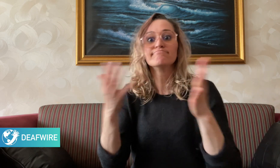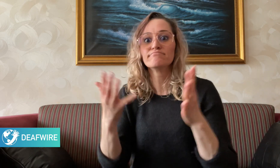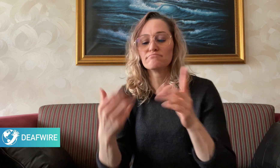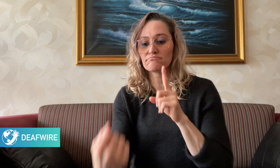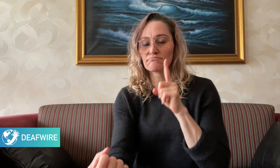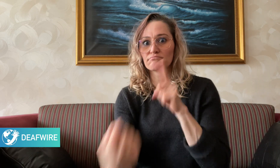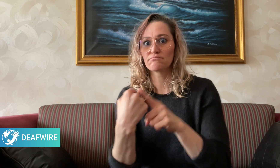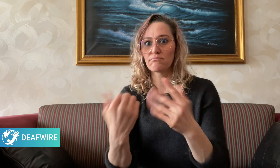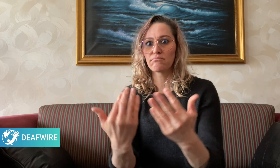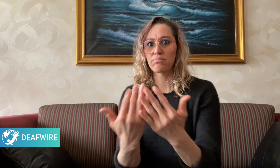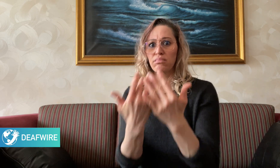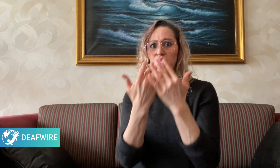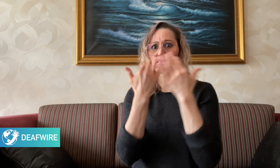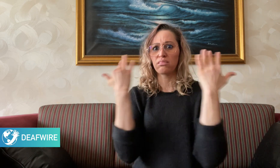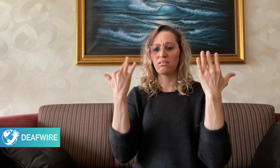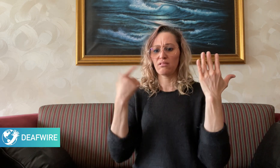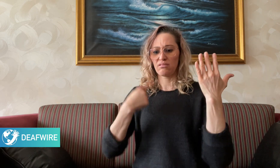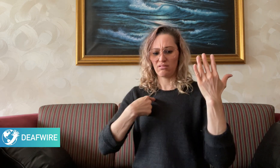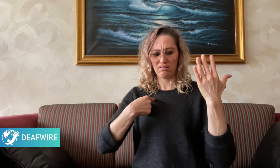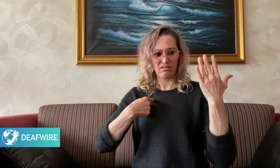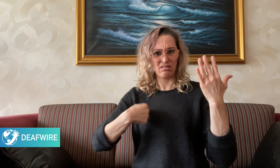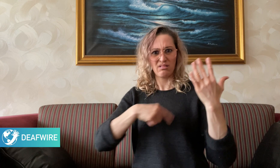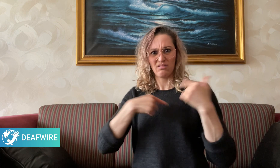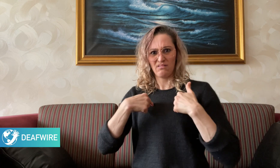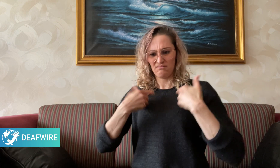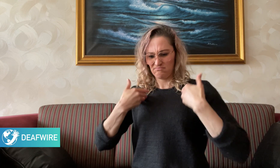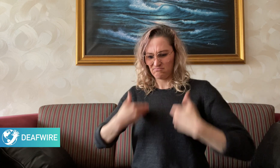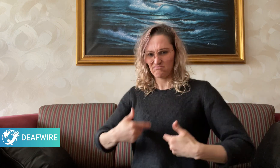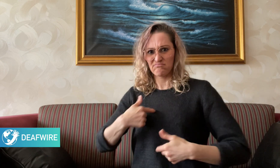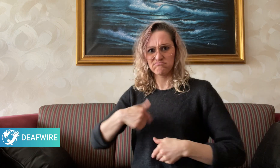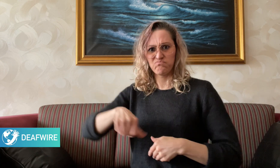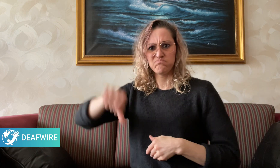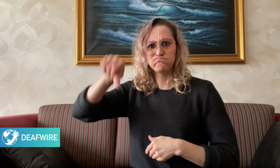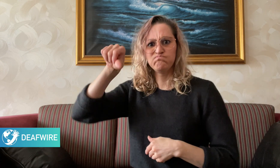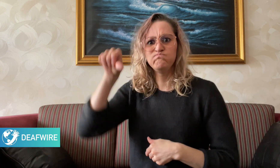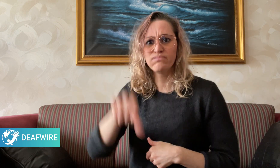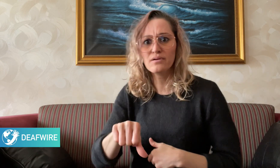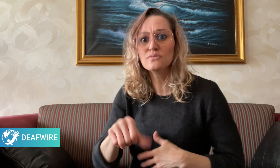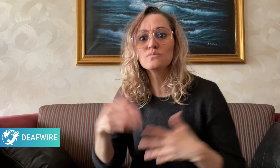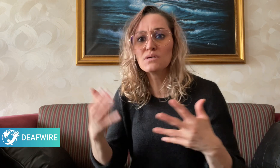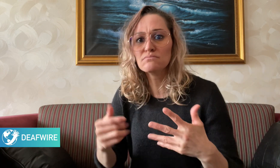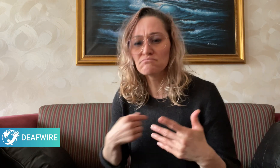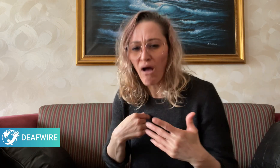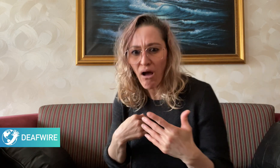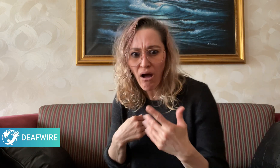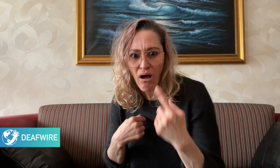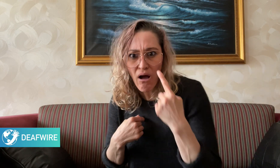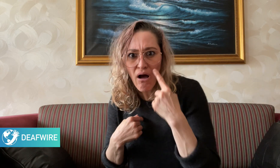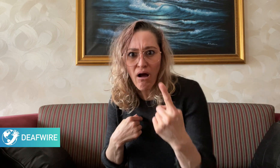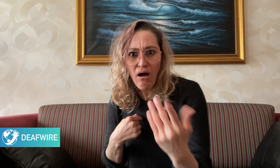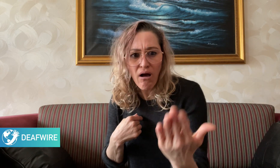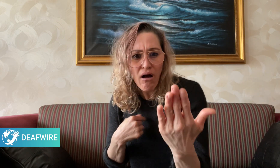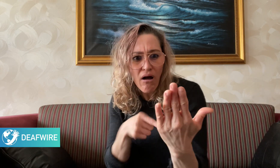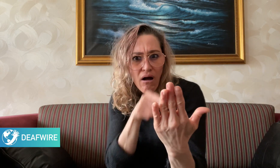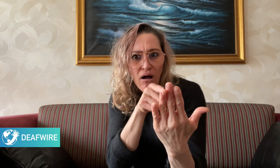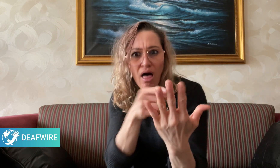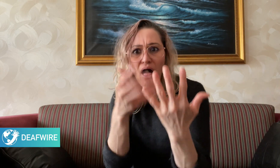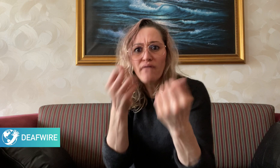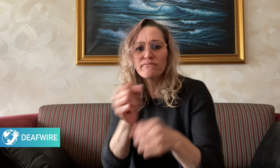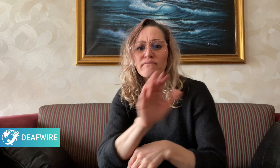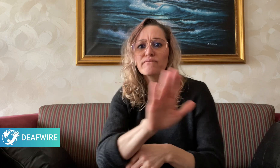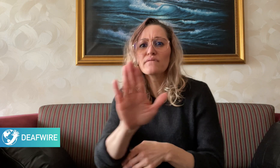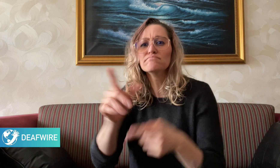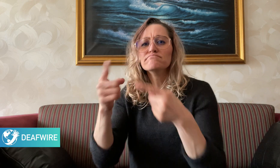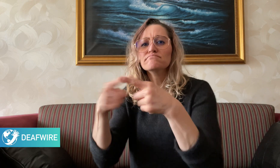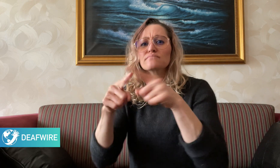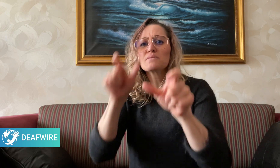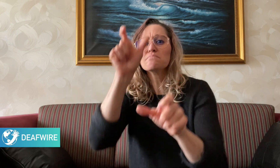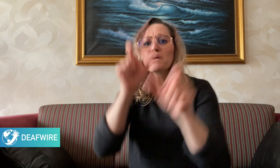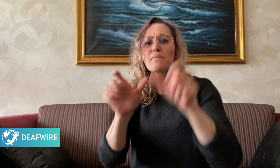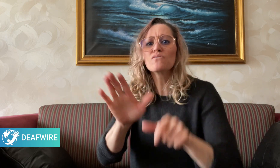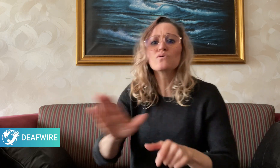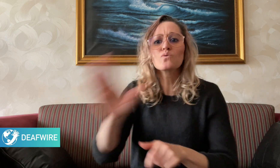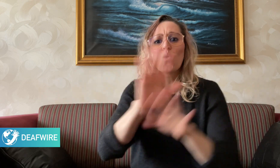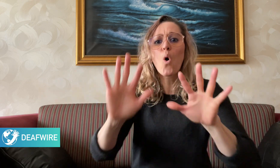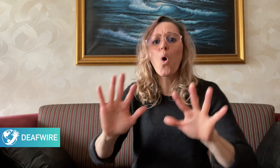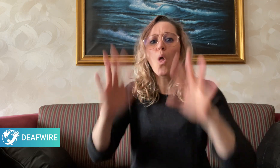we compare ourselves to photographs of other people’s lives.